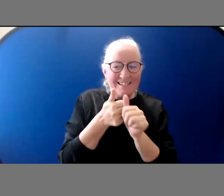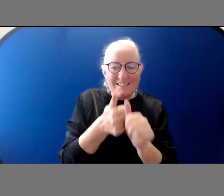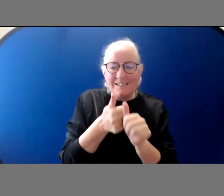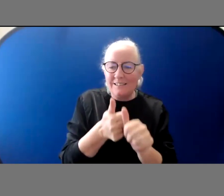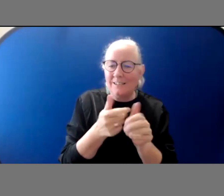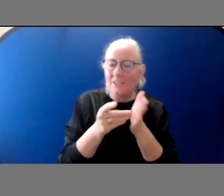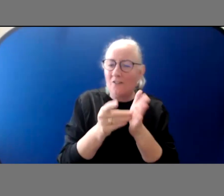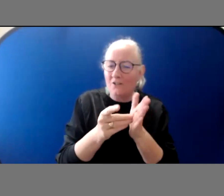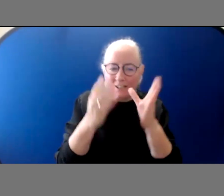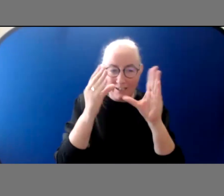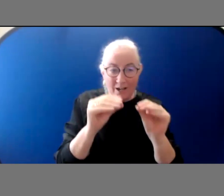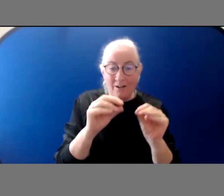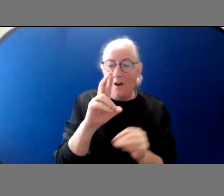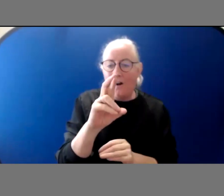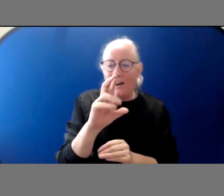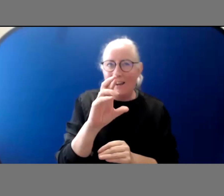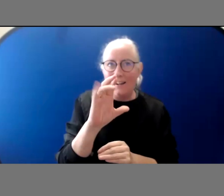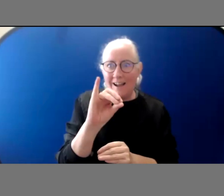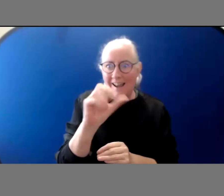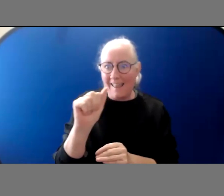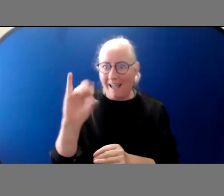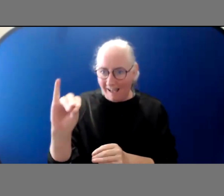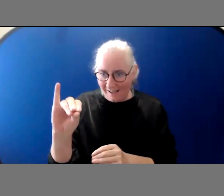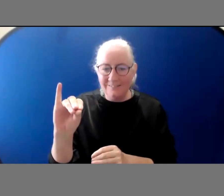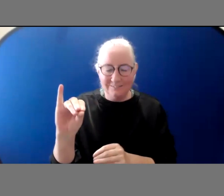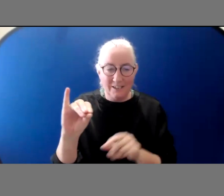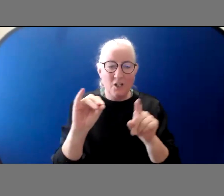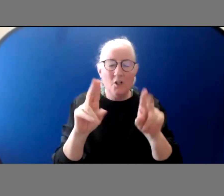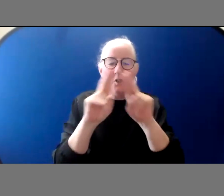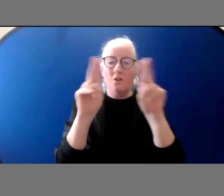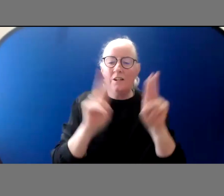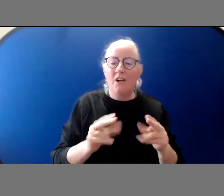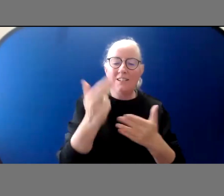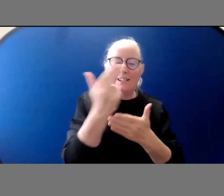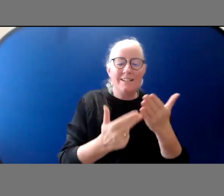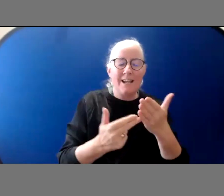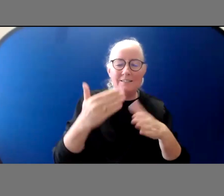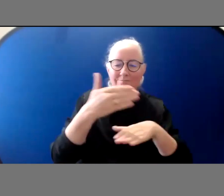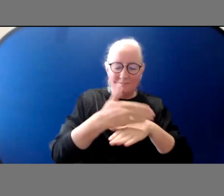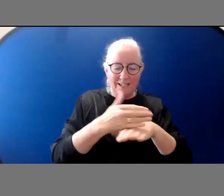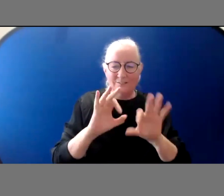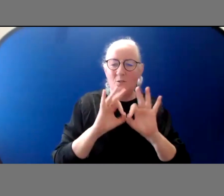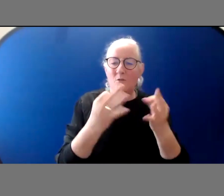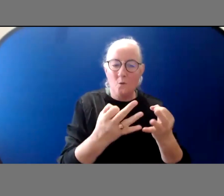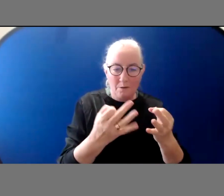for the RIAI. The RIAI and it's Universal Design task force are delighted to partner with the